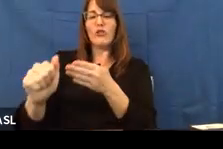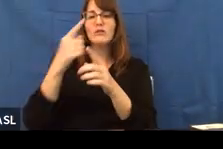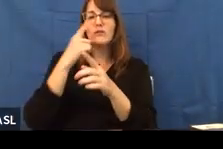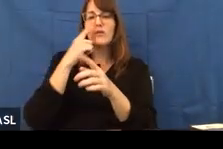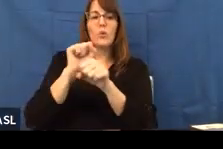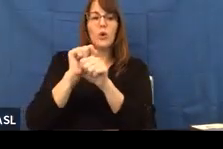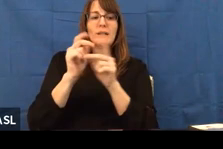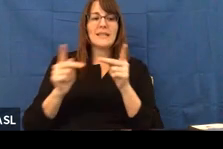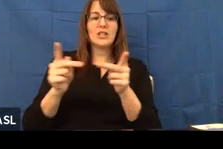Jewyl Alderson Clarke, SDCOE: Yes.